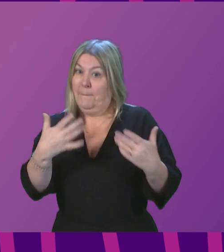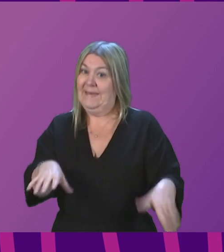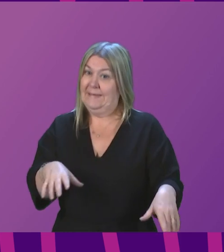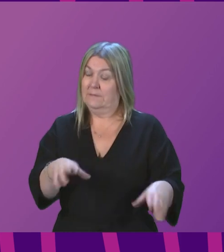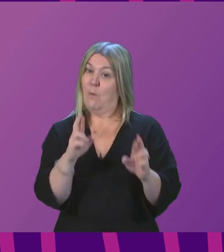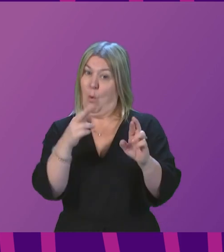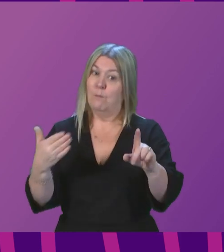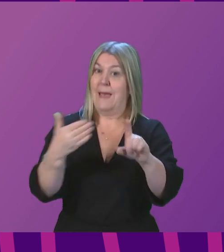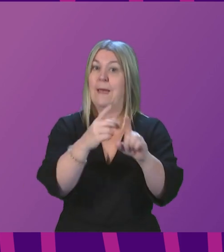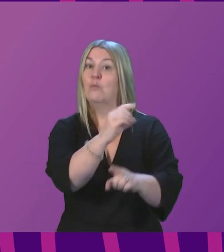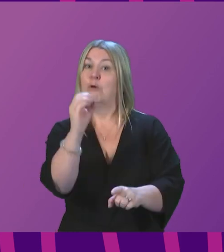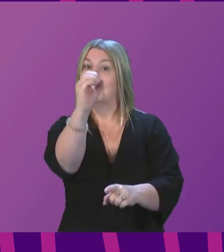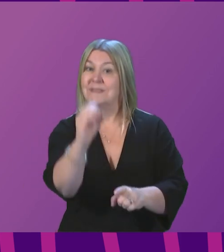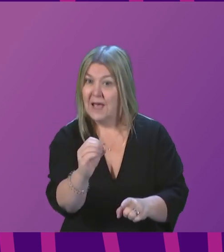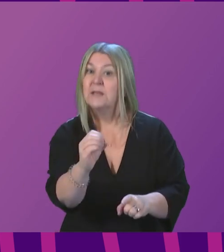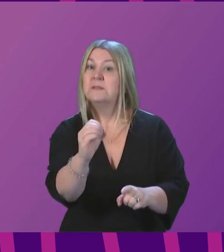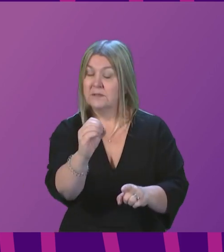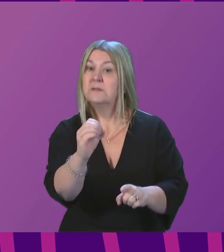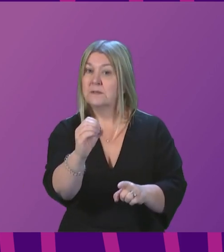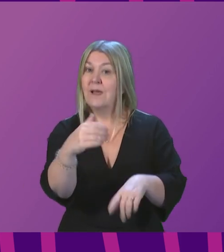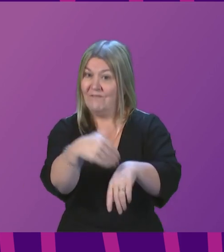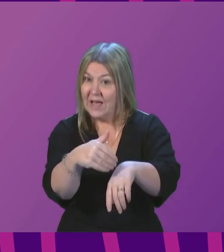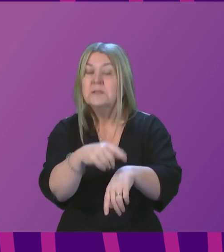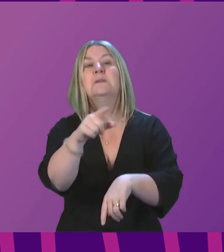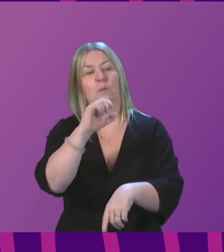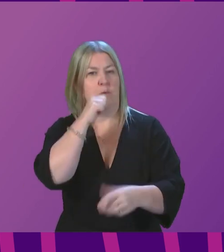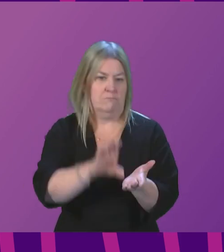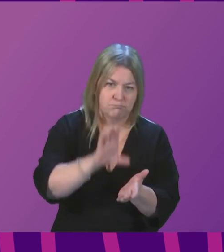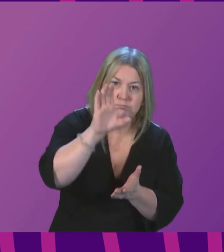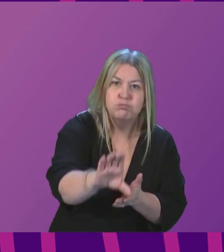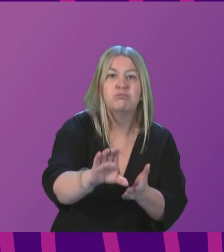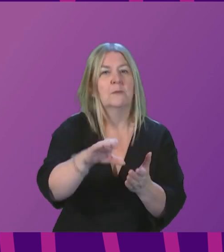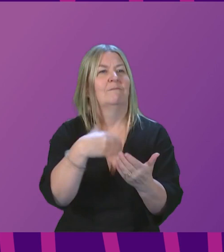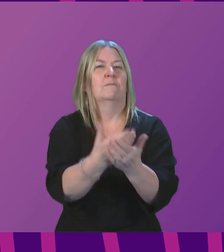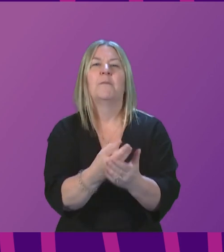leisure businesses that were affected by Christmas cancellations and physical distancing by 31 January.